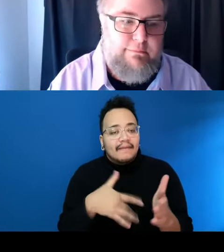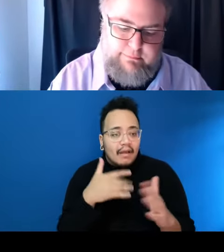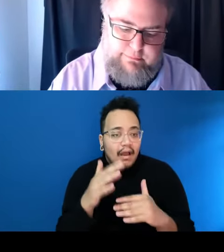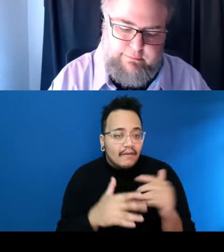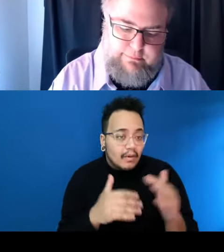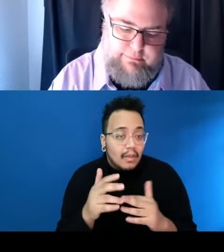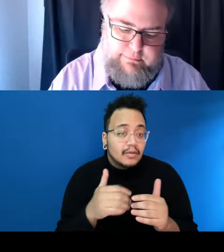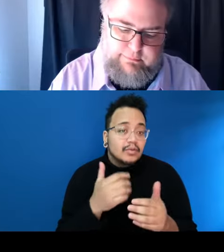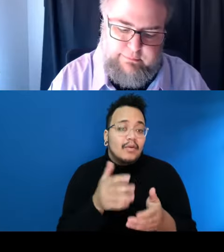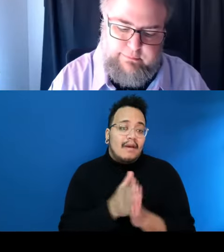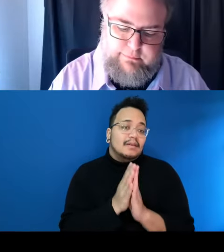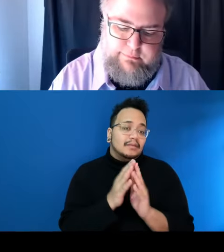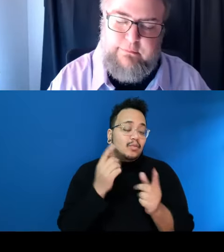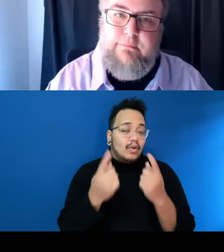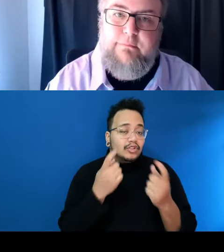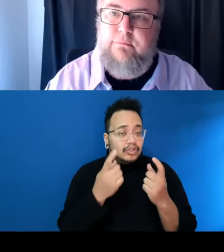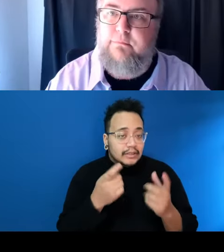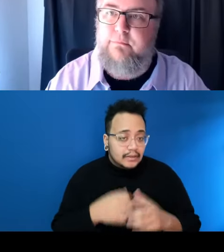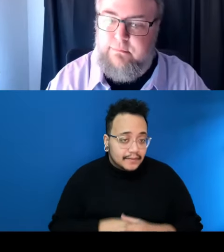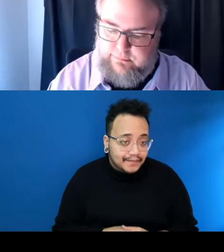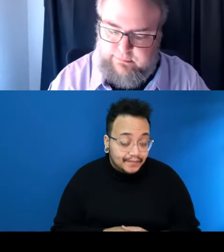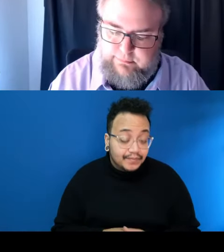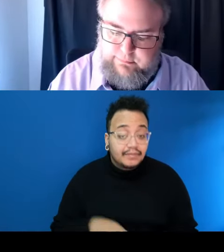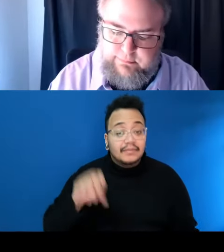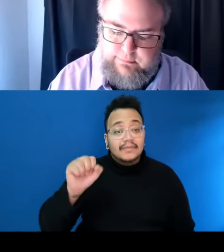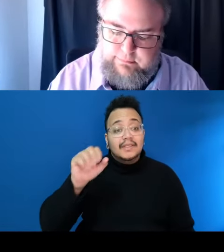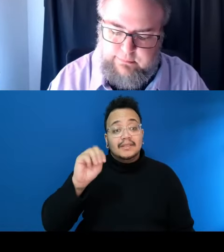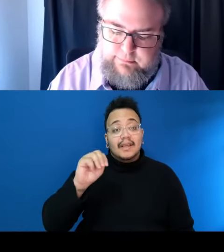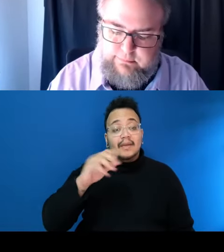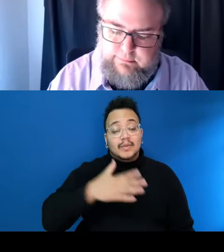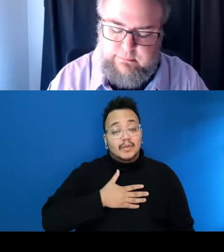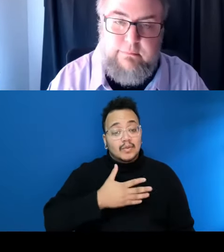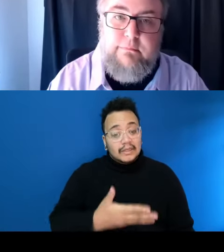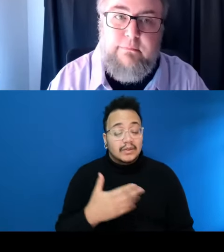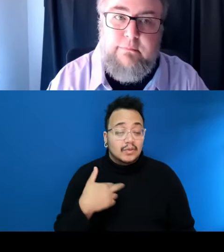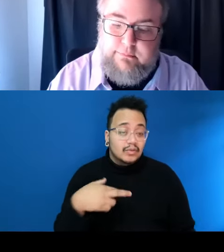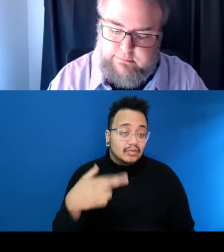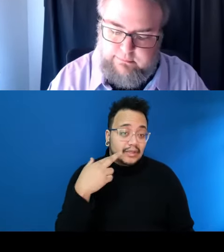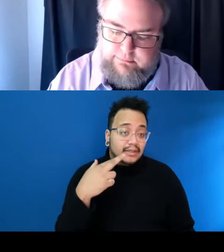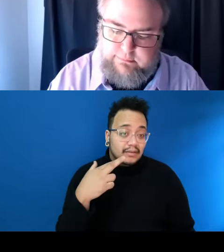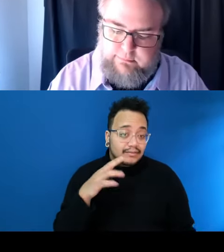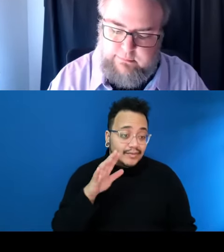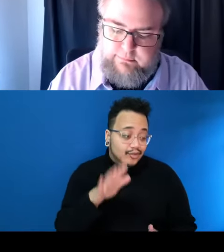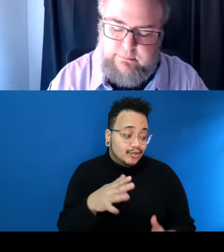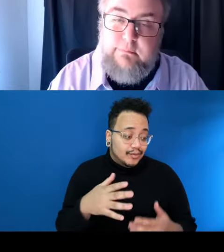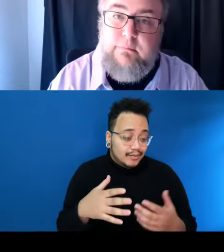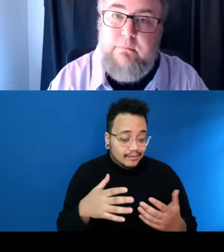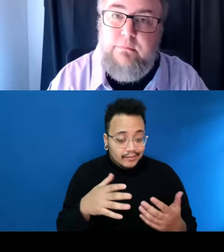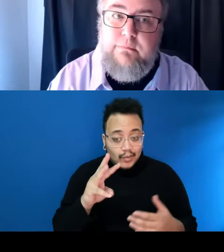Sam is willing to put themselves on the line and honestly their own wellbeing on the line